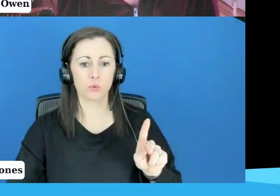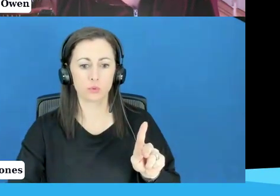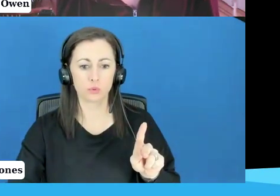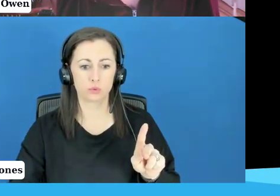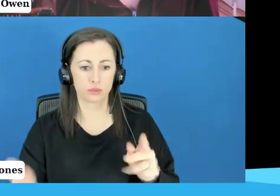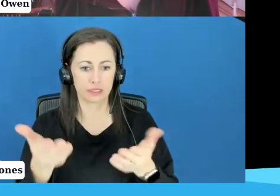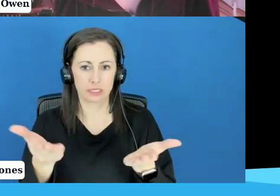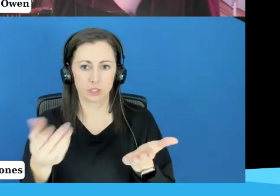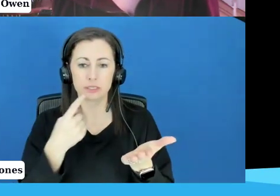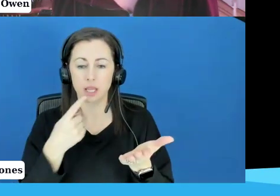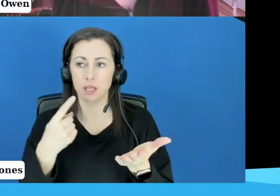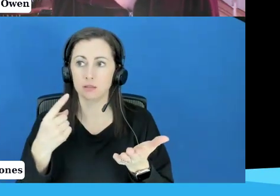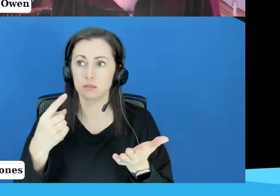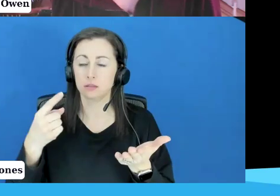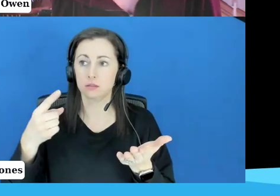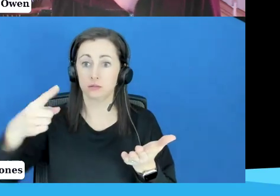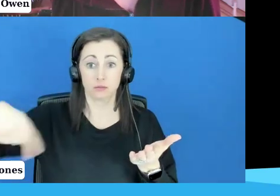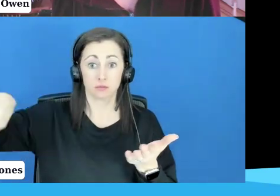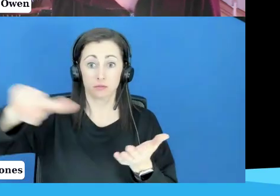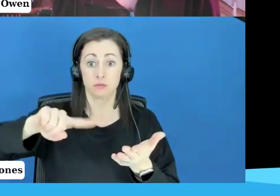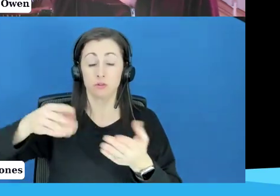that society doesn't see disabled folks as parents,